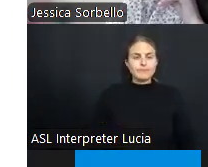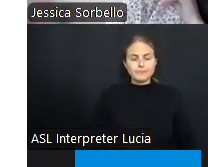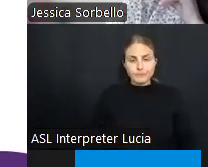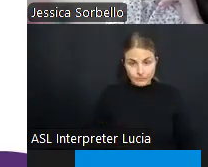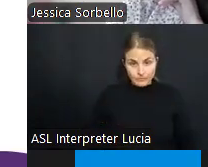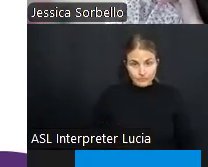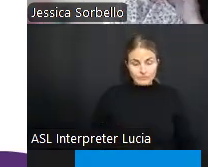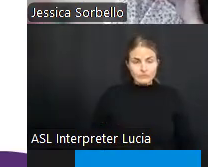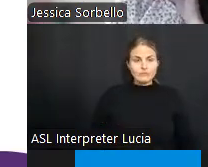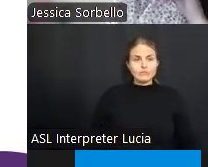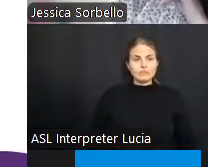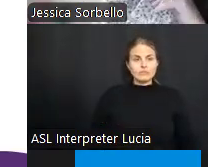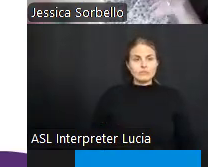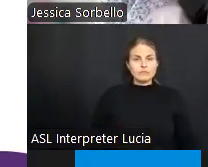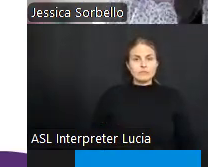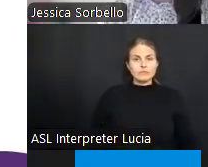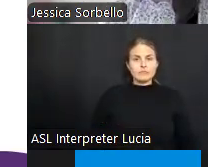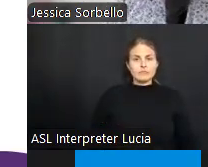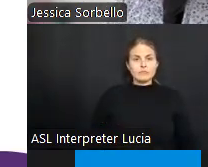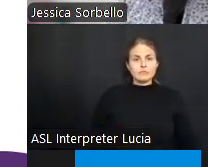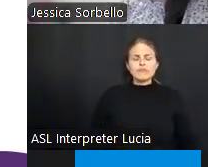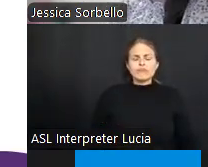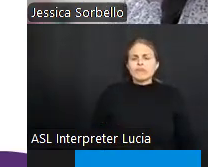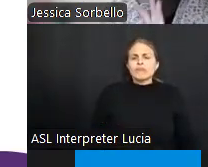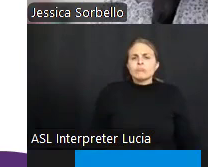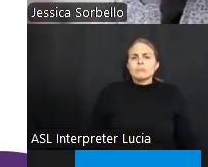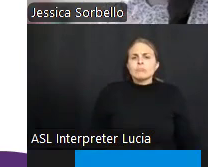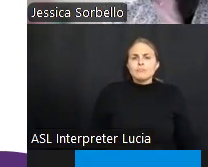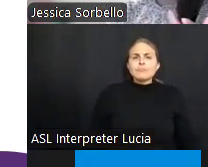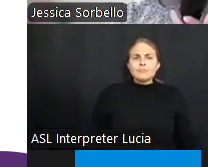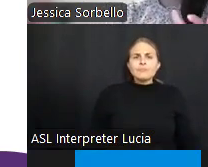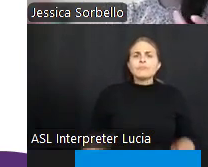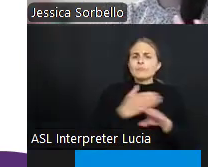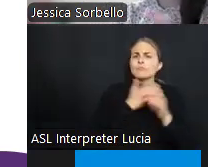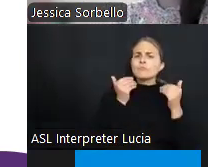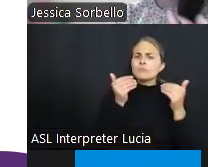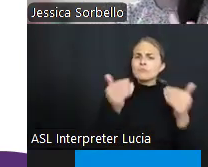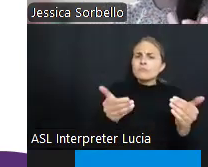move on. Sorry I'm going to put it back to is there any questions on any of this before we switch topics just a